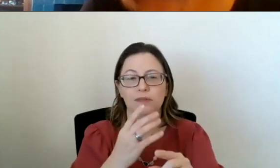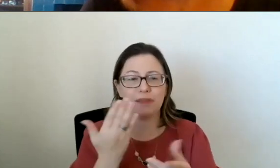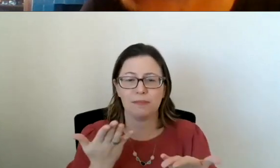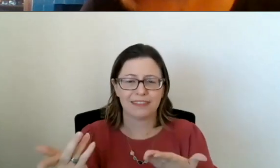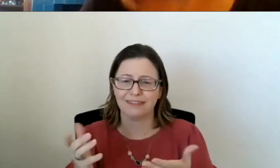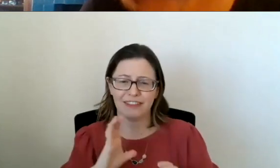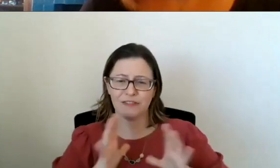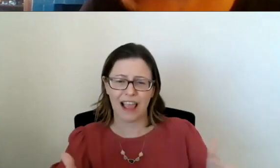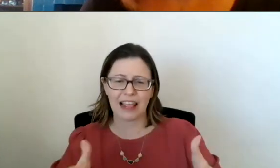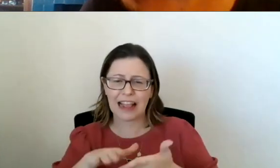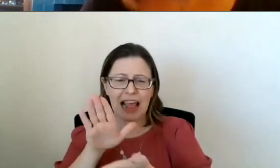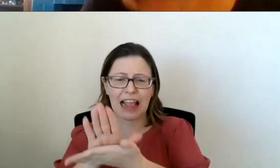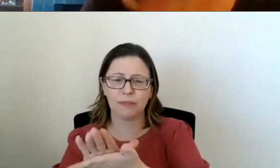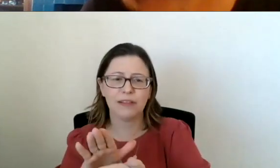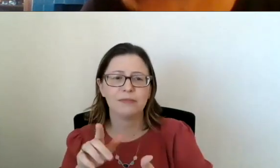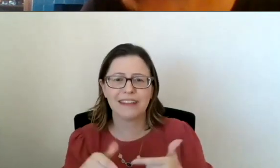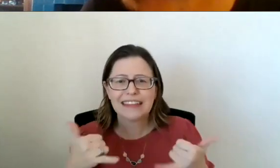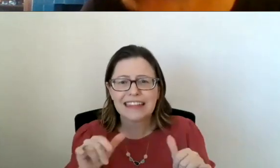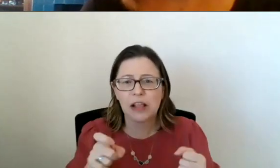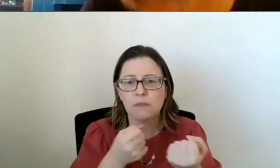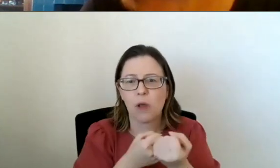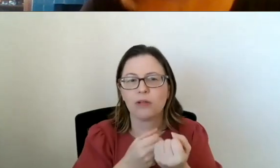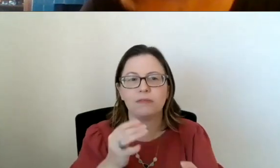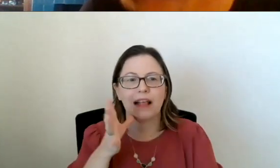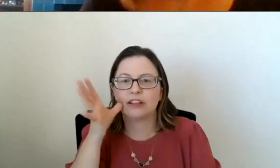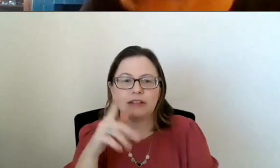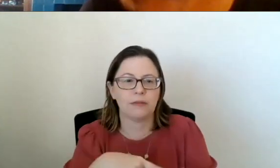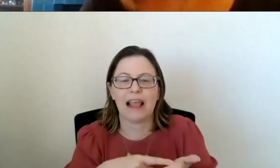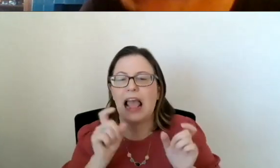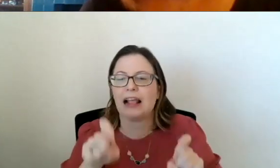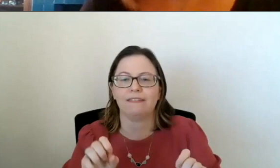That's why we need these in the IEP goals. They may be doing fine academically but